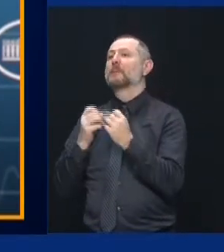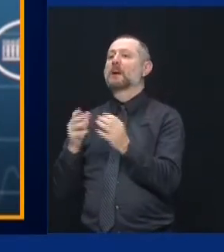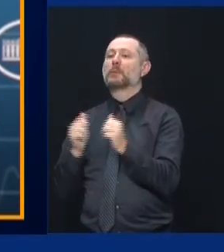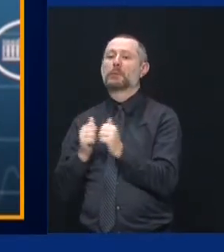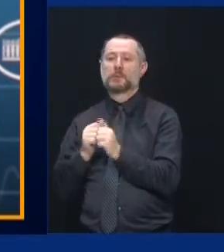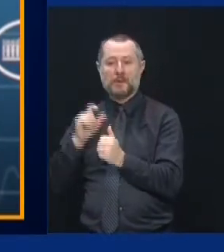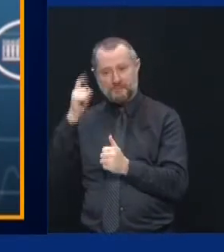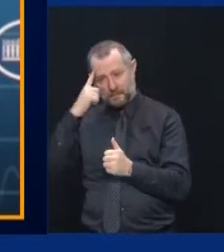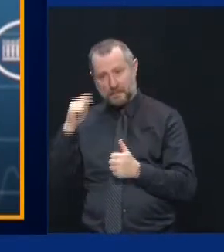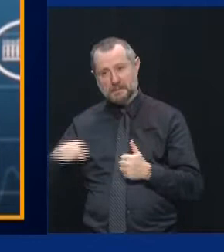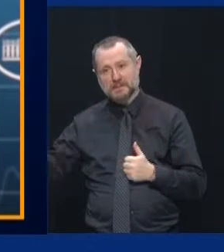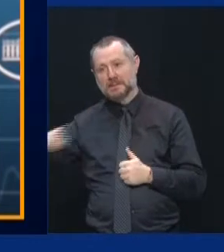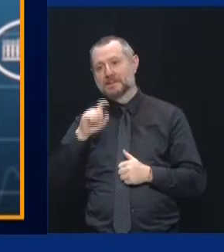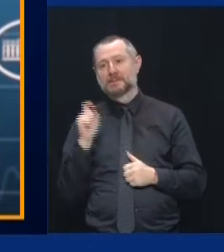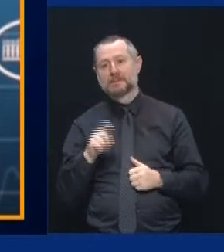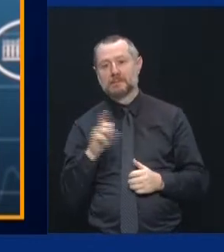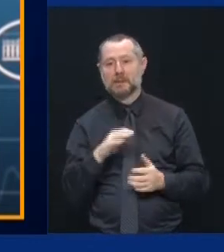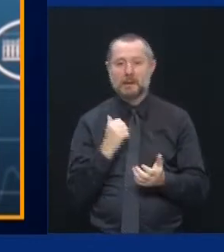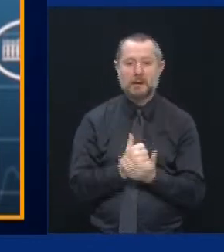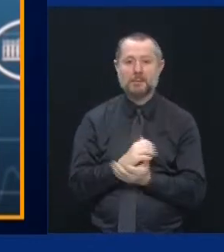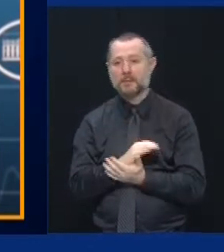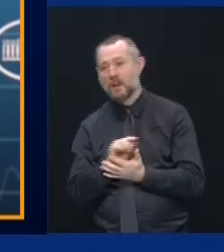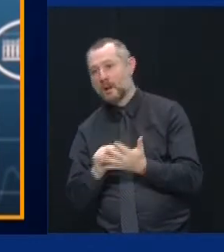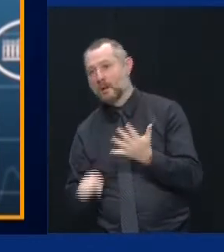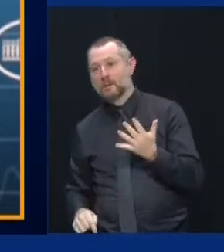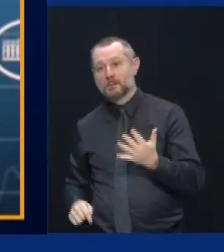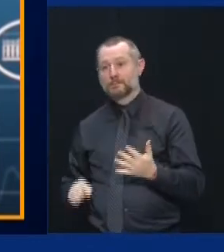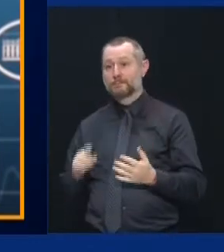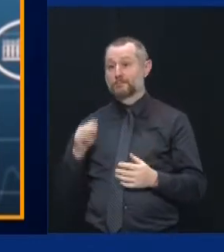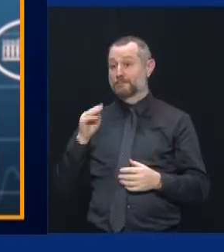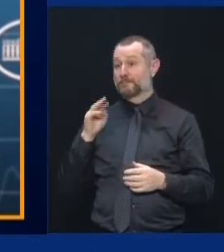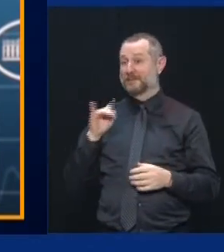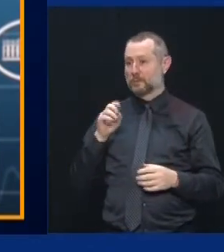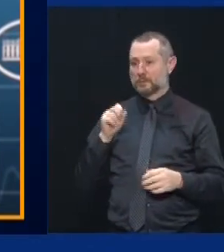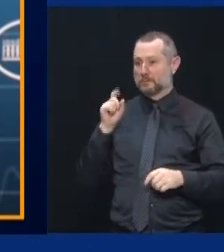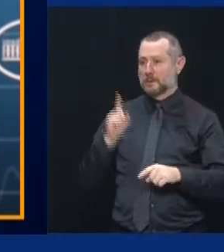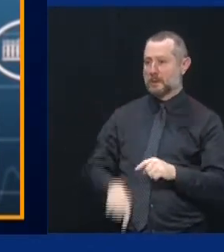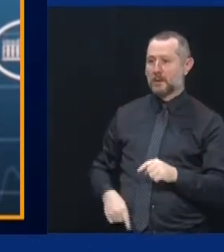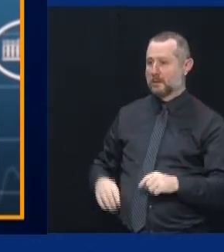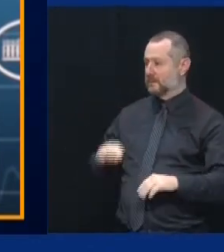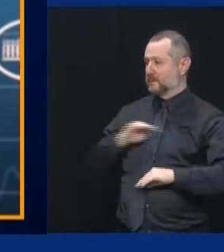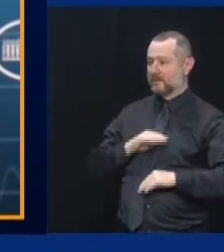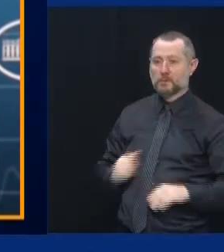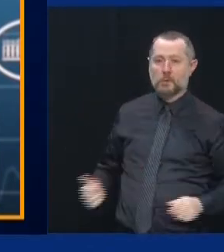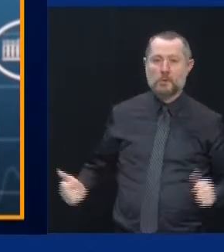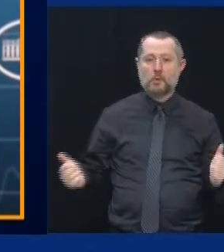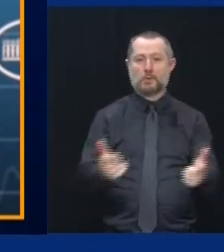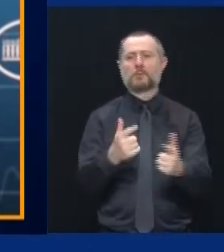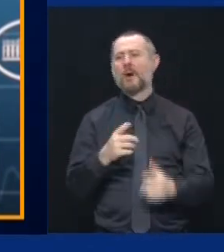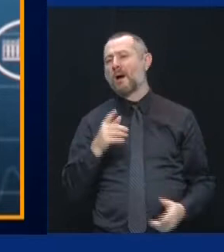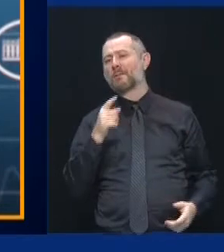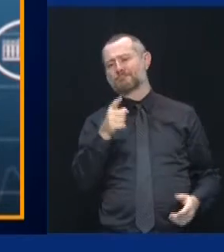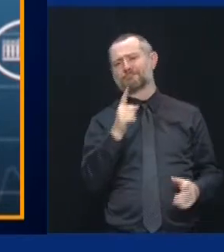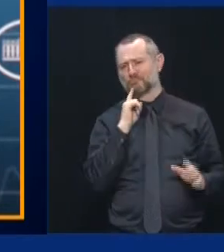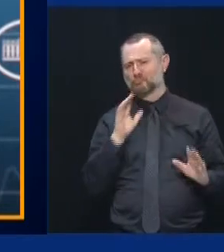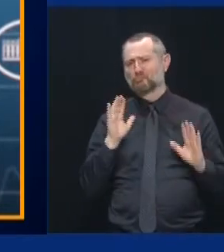AND MR. ZINES WHO STEPPED IN A POSITION WITH ALL THE GOVERNORS DEALING WITH THIS FOR LONG TIME AND HAVE A WHOLE LIST OF NEEDS THAT HE COULD NEVER POSSIBLY